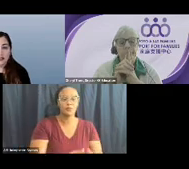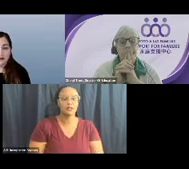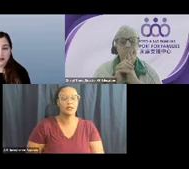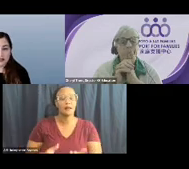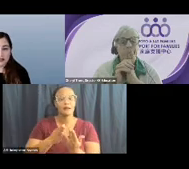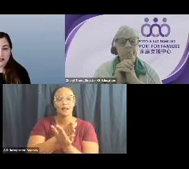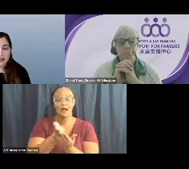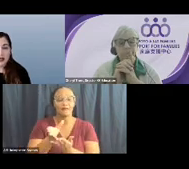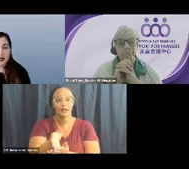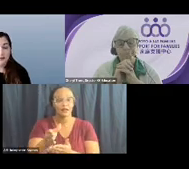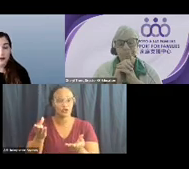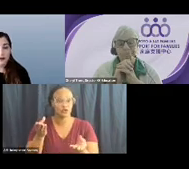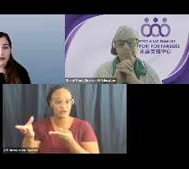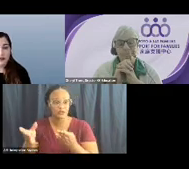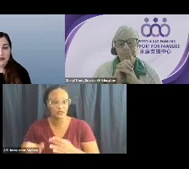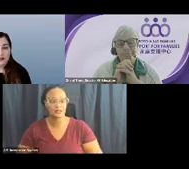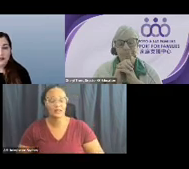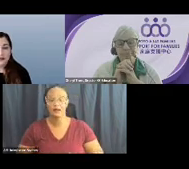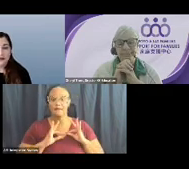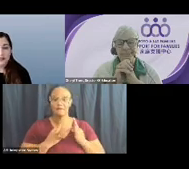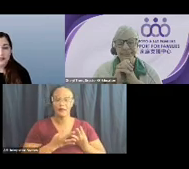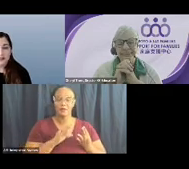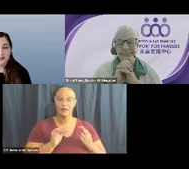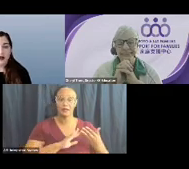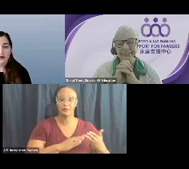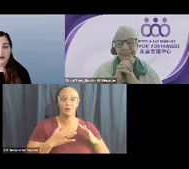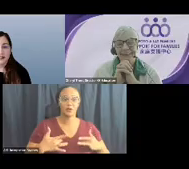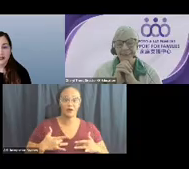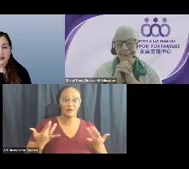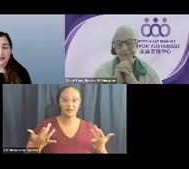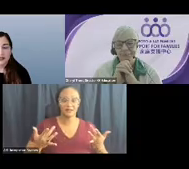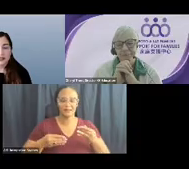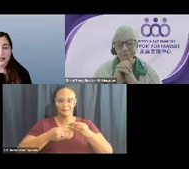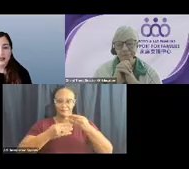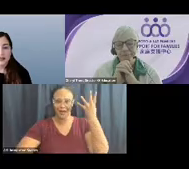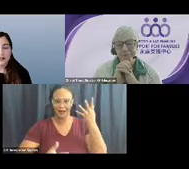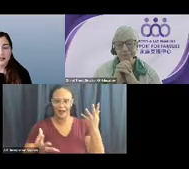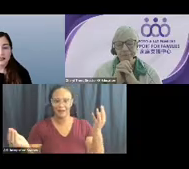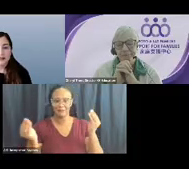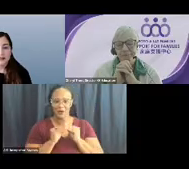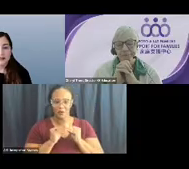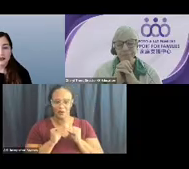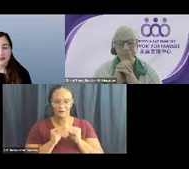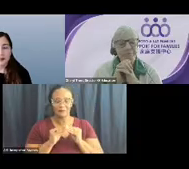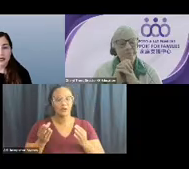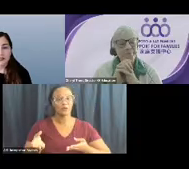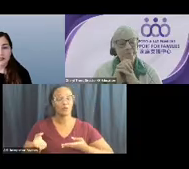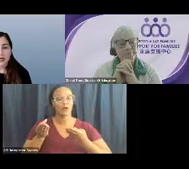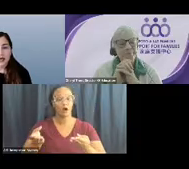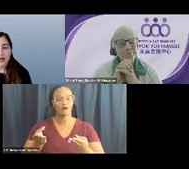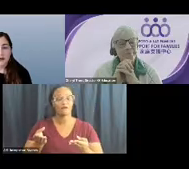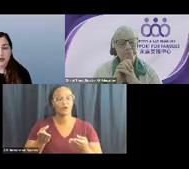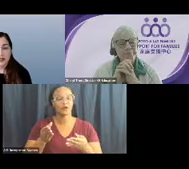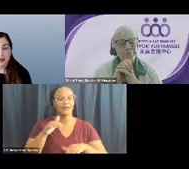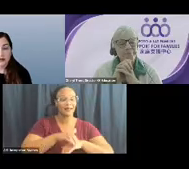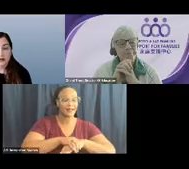community events, and more. Services are offered in English, Cantonese, and Spanish, as well as